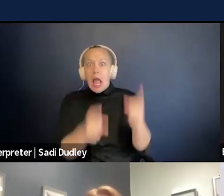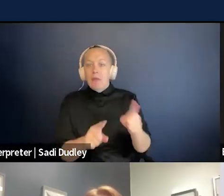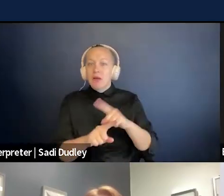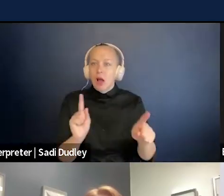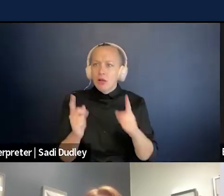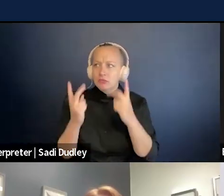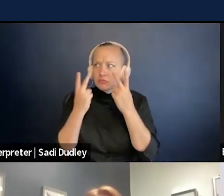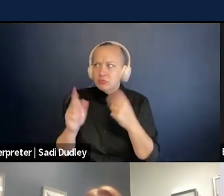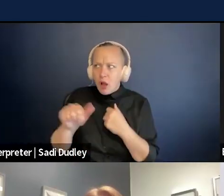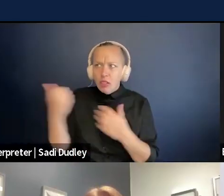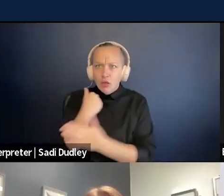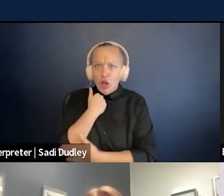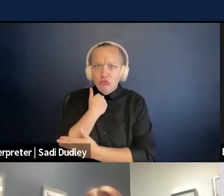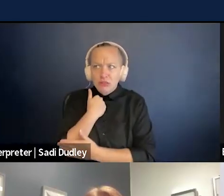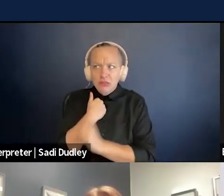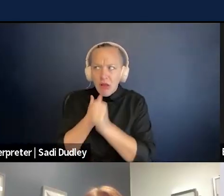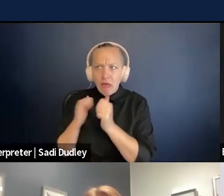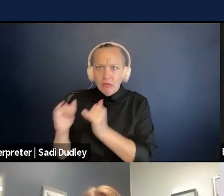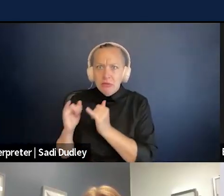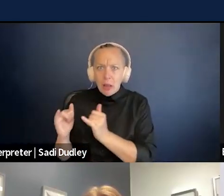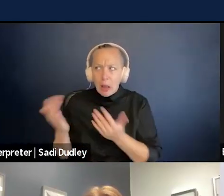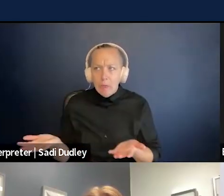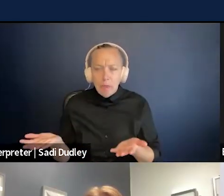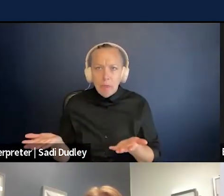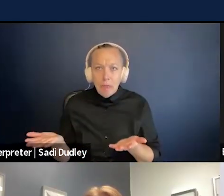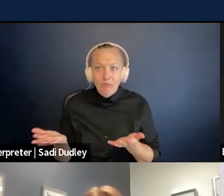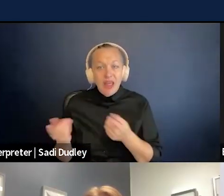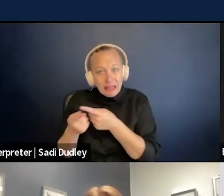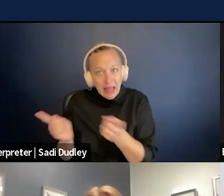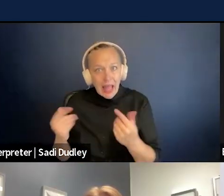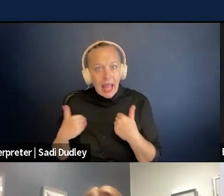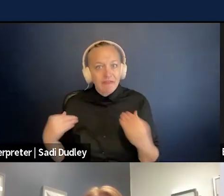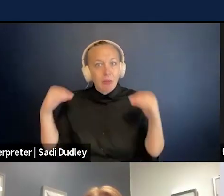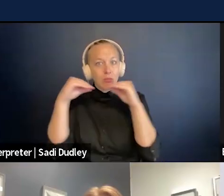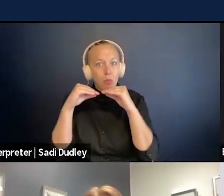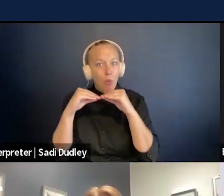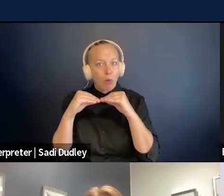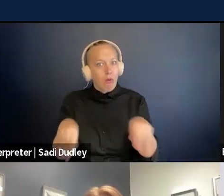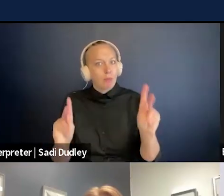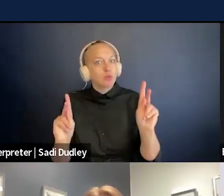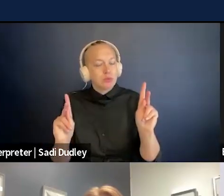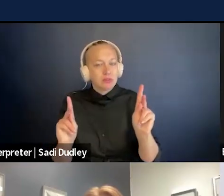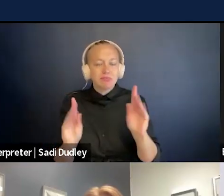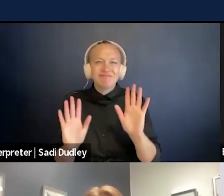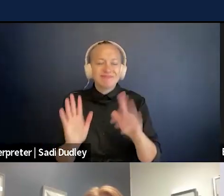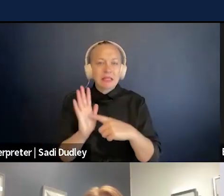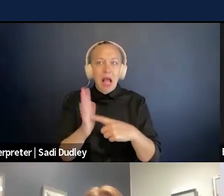Because I think, uh… they have more of an opportunity. Give you an example, uh… I don't take up too much time.